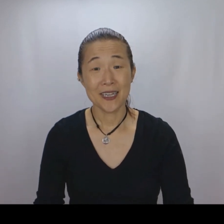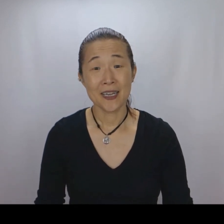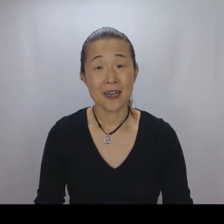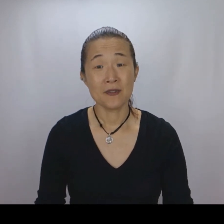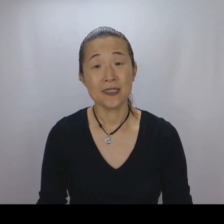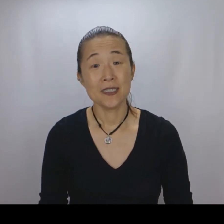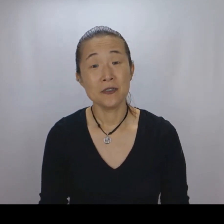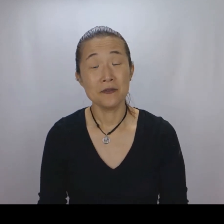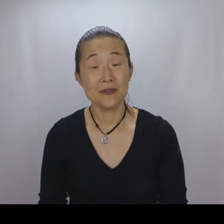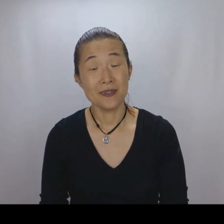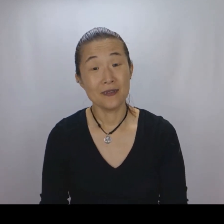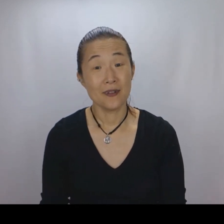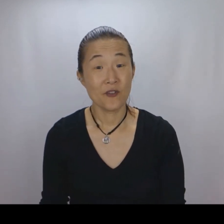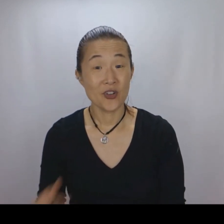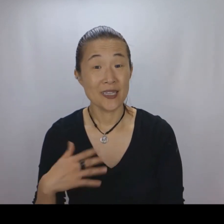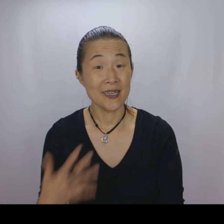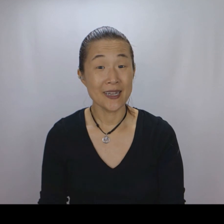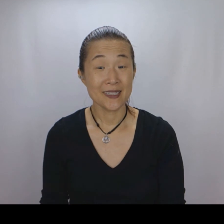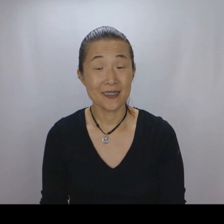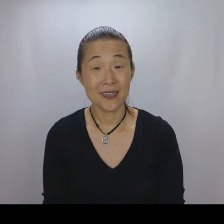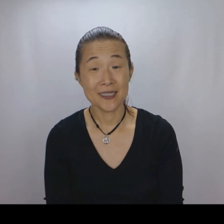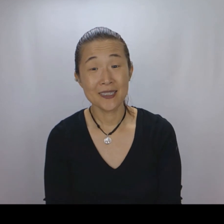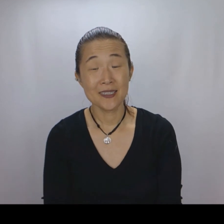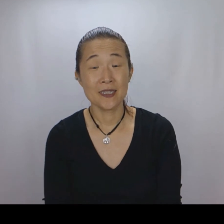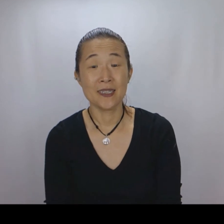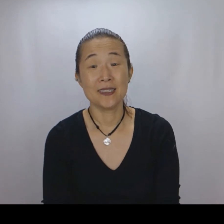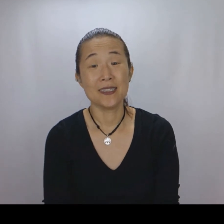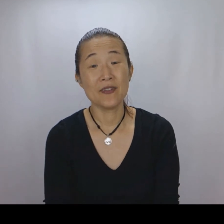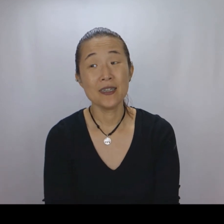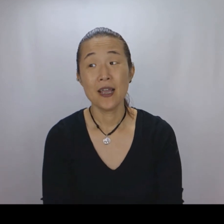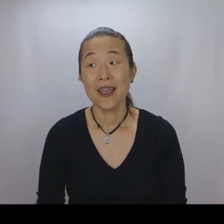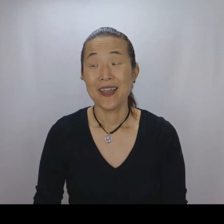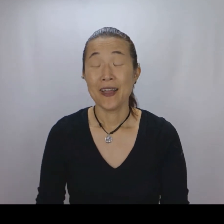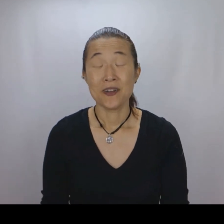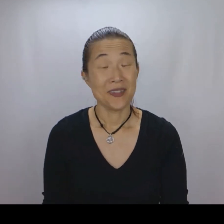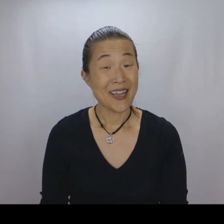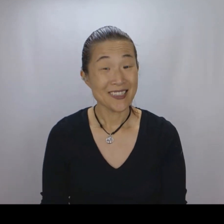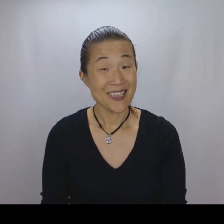and I will see you for the next lesson in Lesson 7, the last lesson!